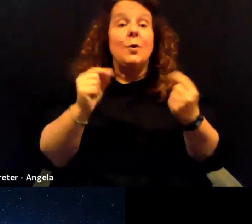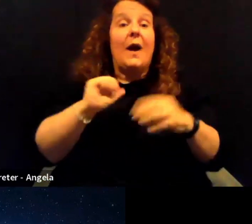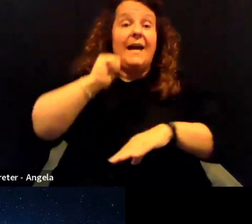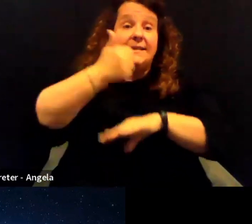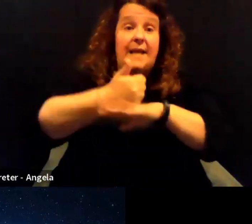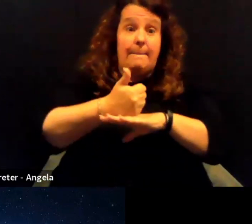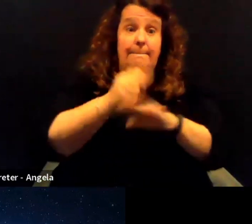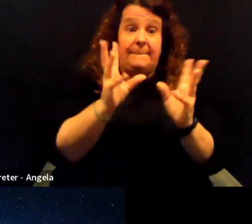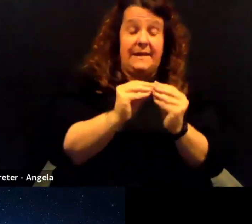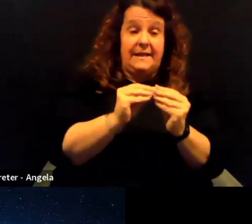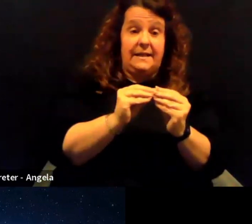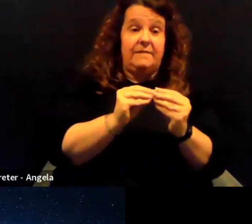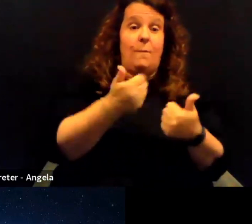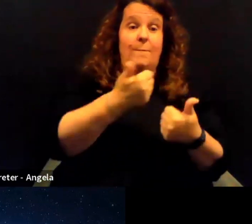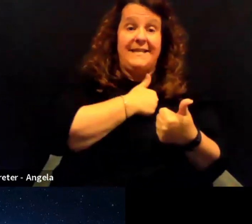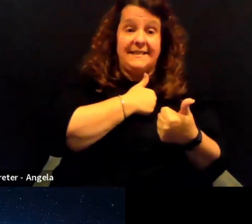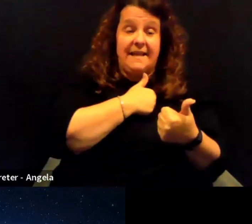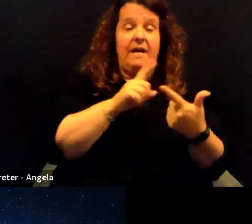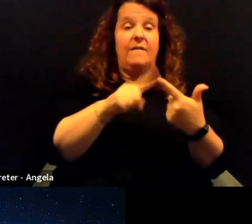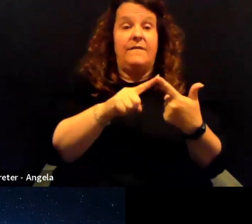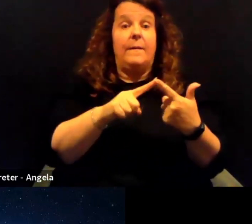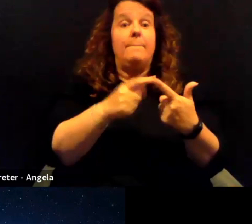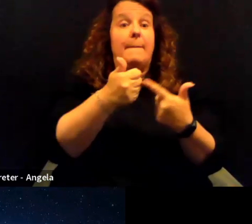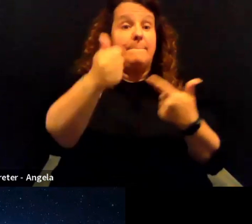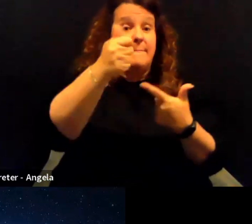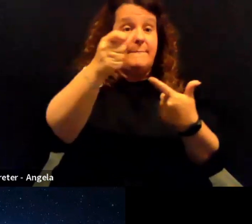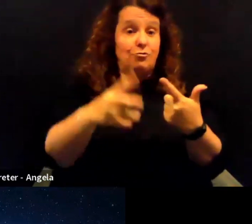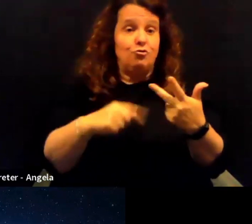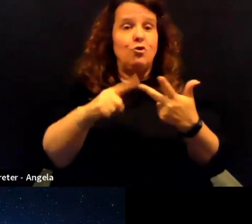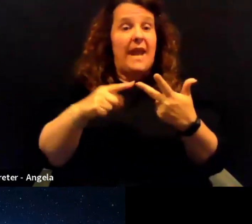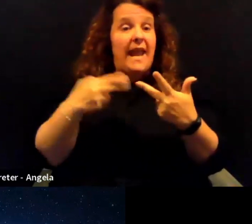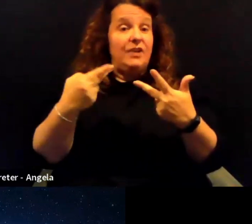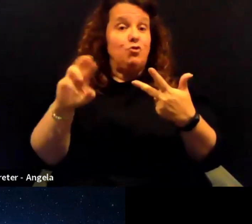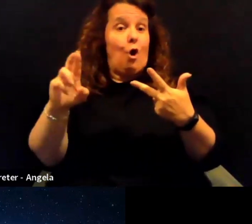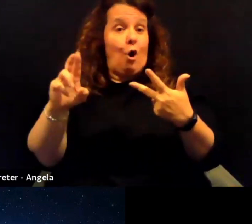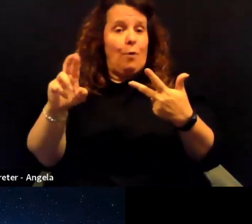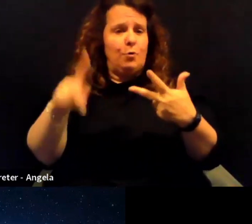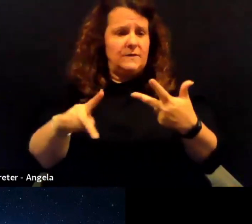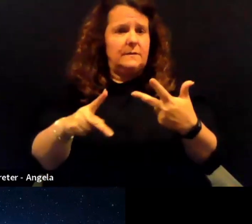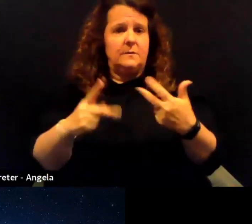and some HR representatives at the company. And we did come up with very good strategies and